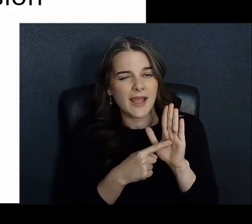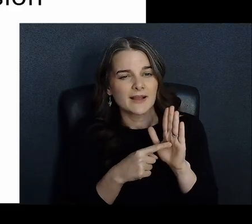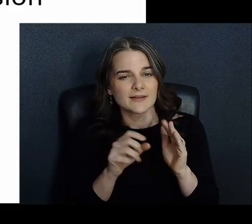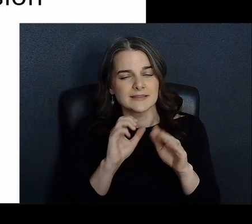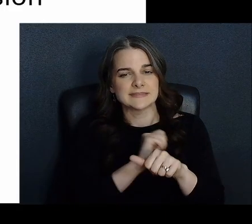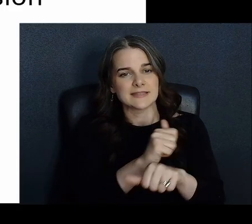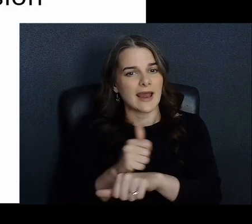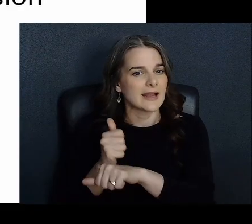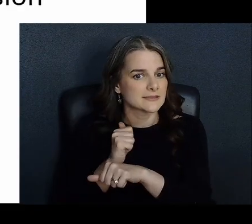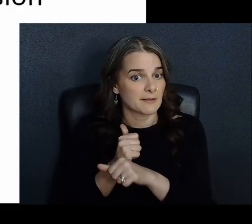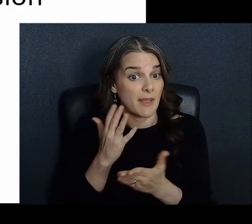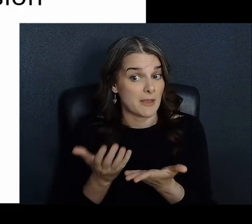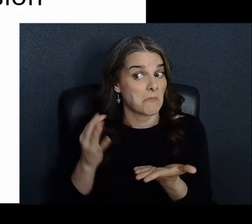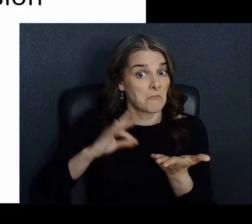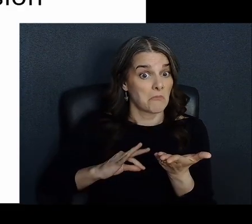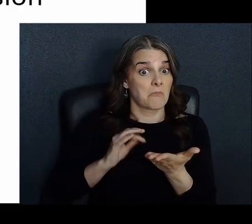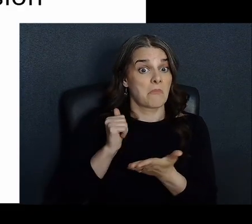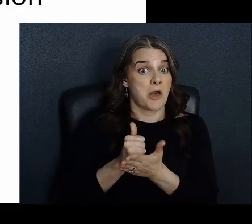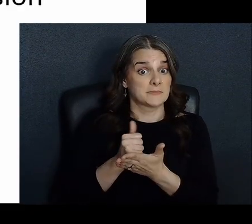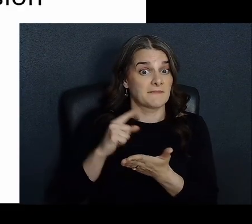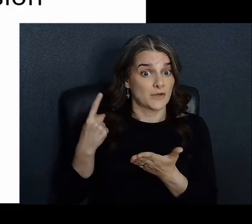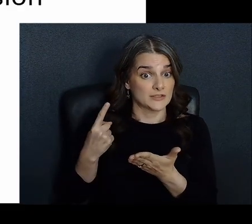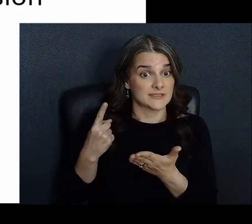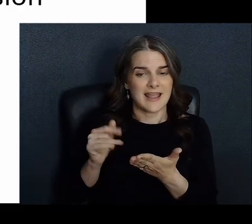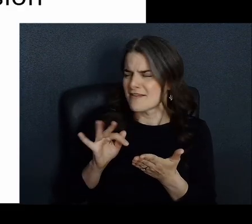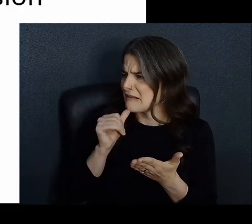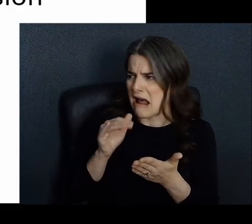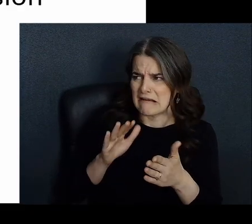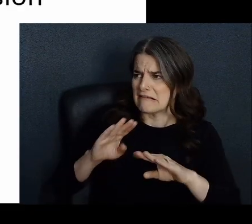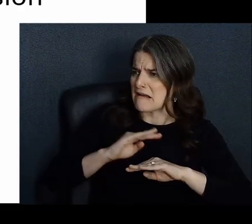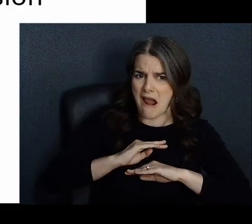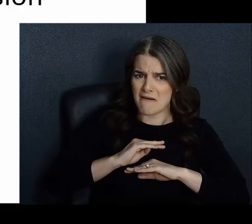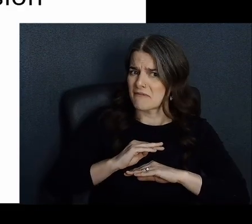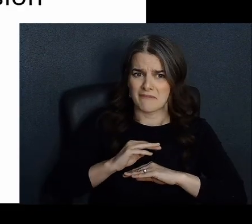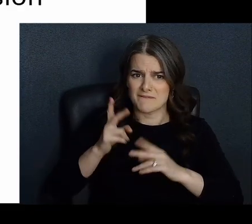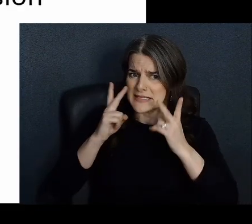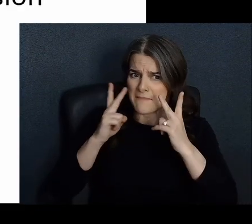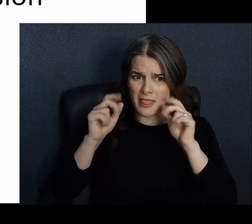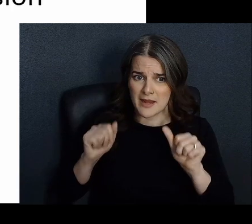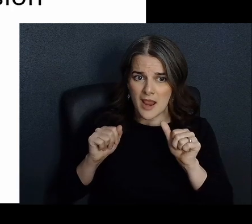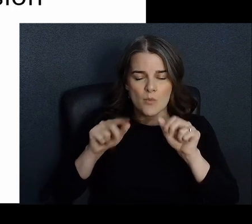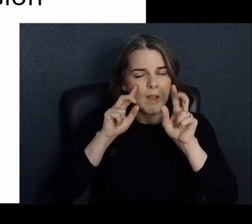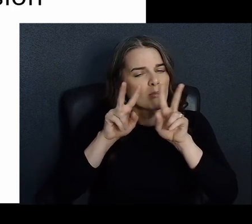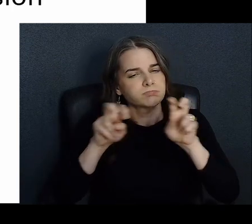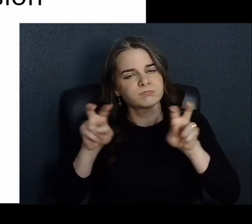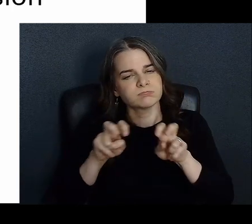And if that's not enough increase in visibility, then we start looking at the magnifiers that